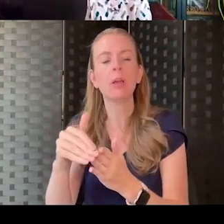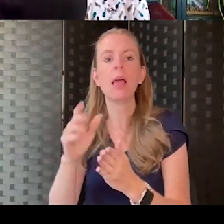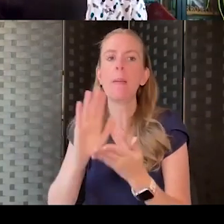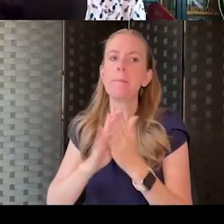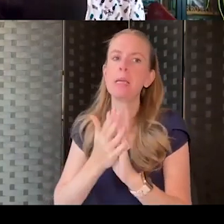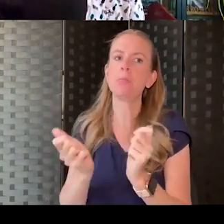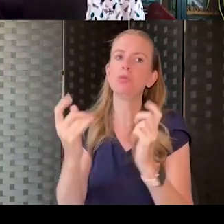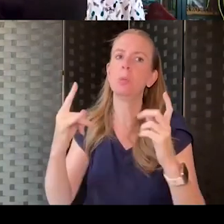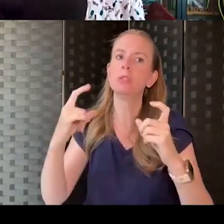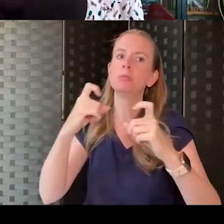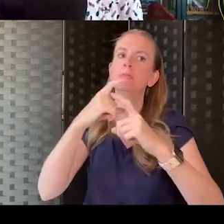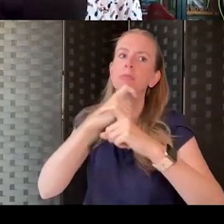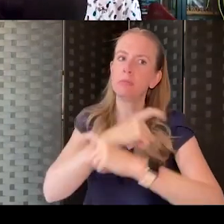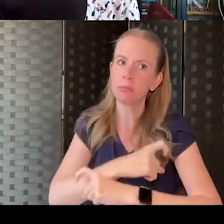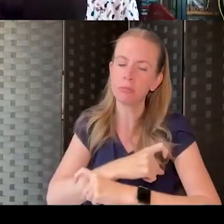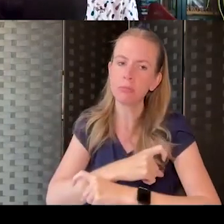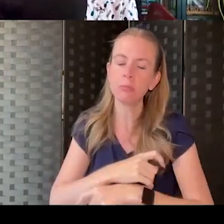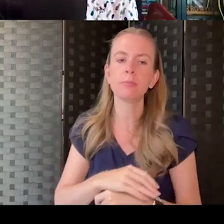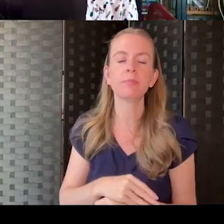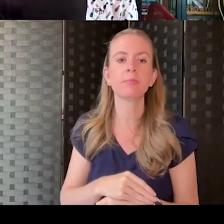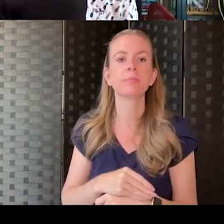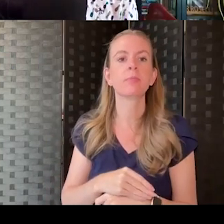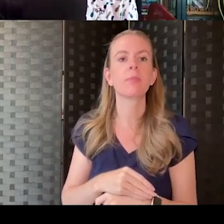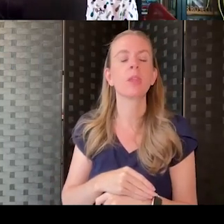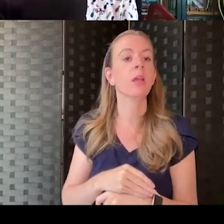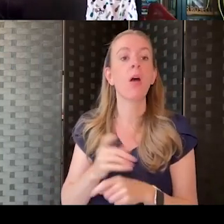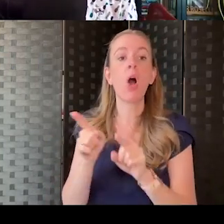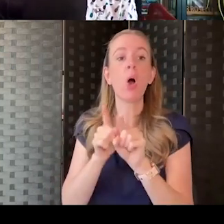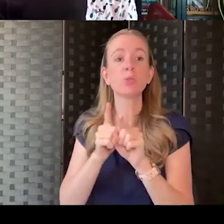bit verbose. Don't put your column headers at the end of the table, whether or not you stuff them